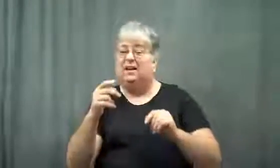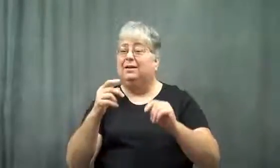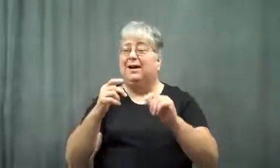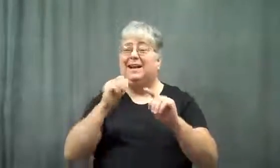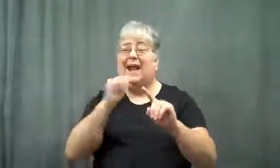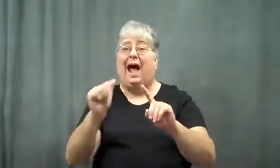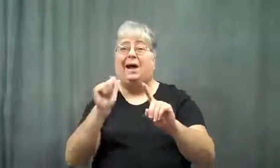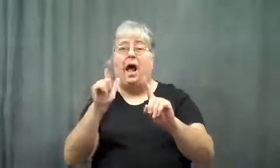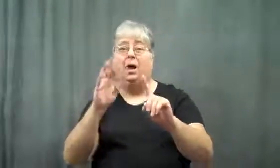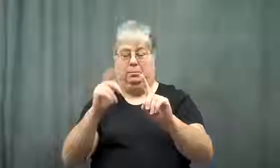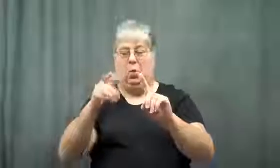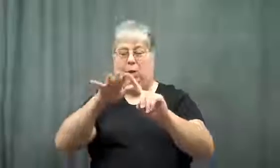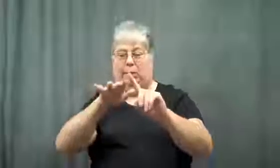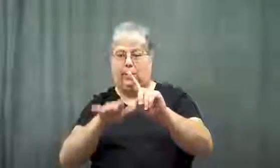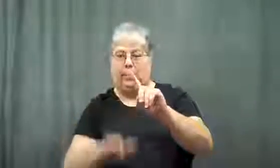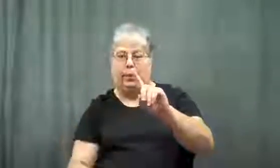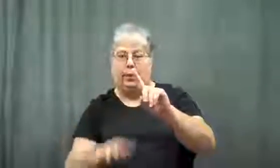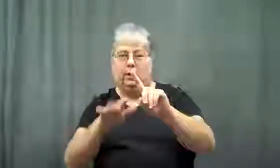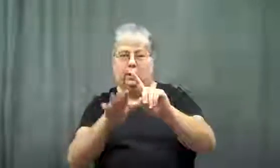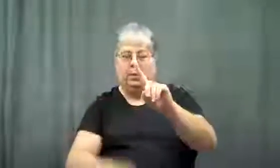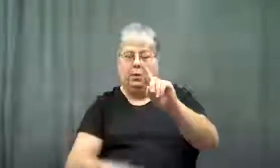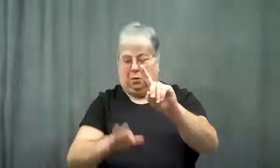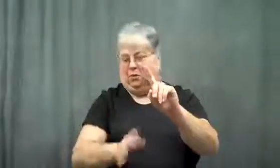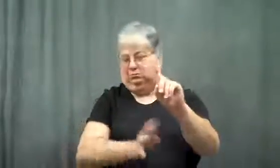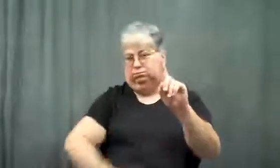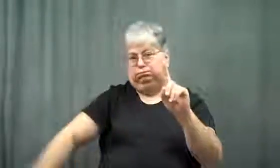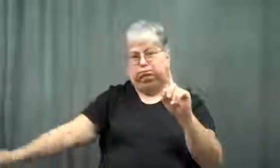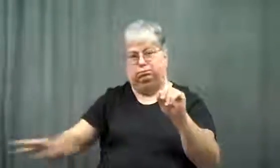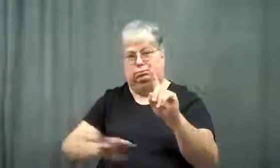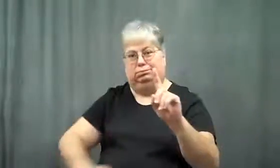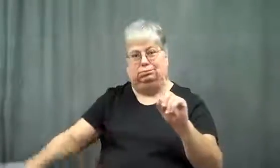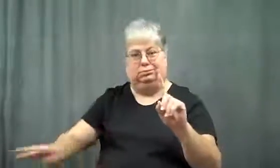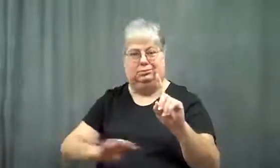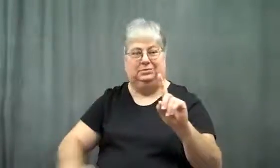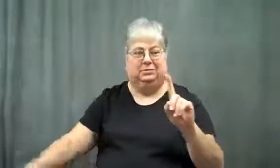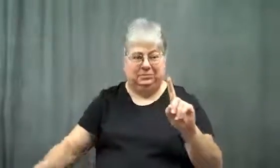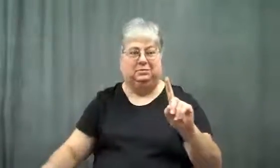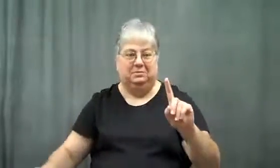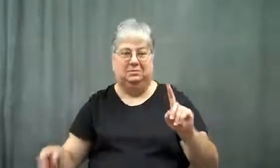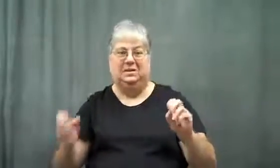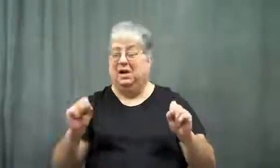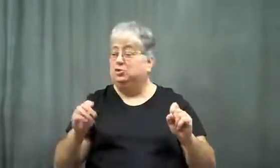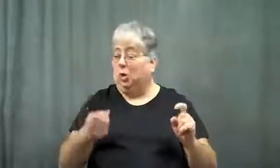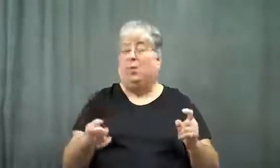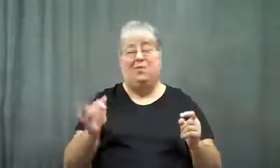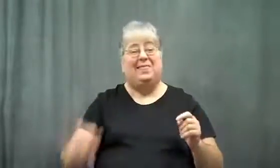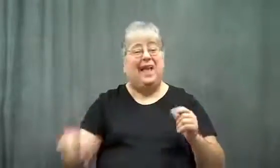All of the impurities sink to the bottom and then it is drained off.